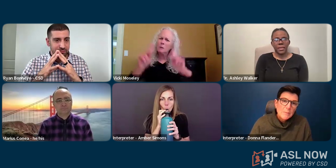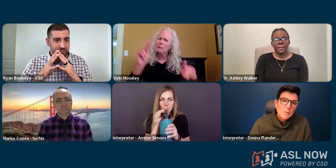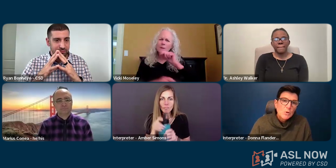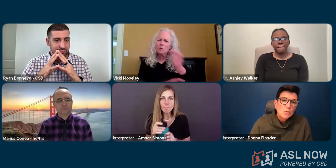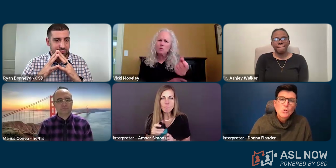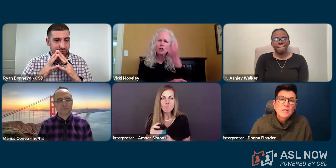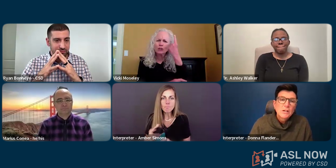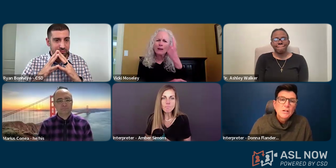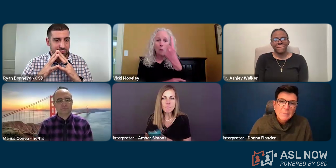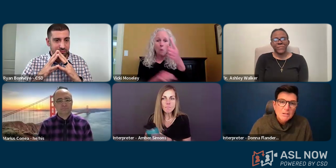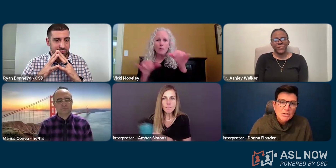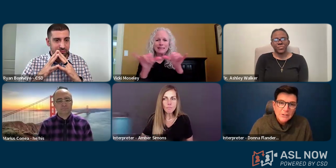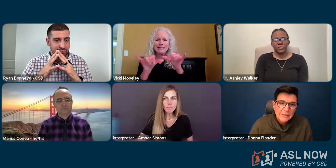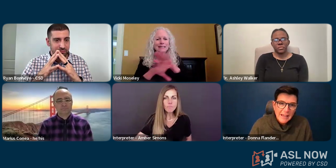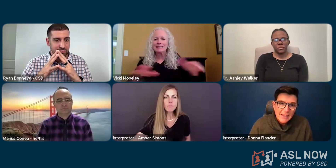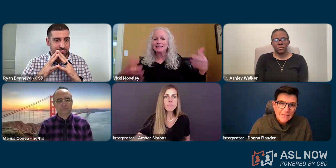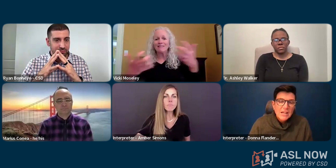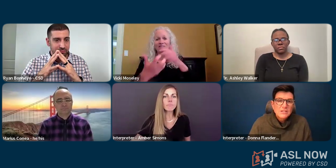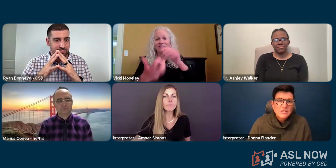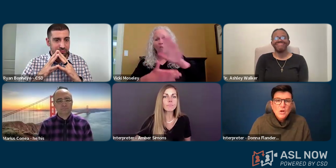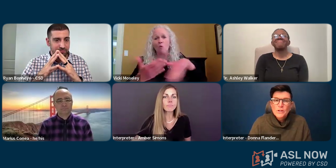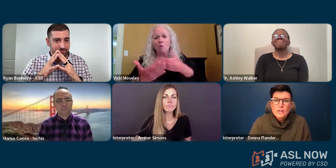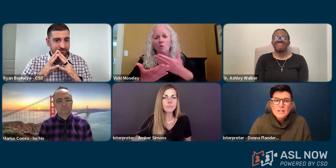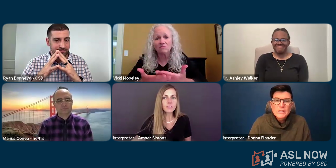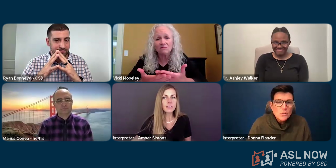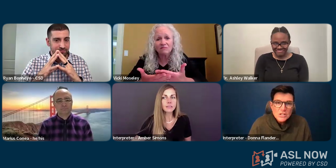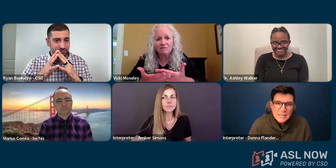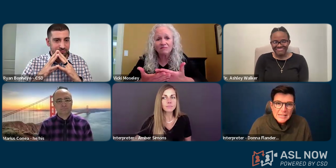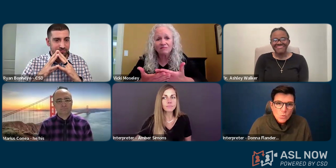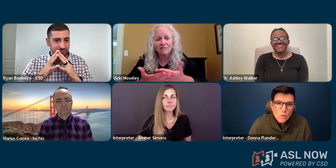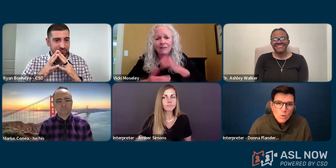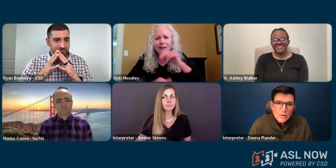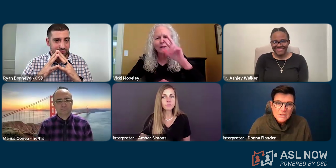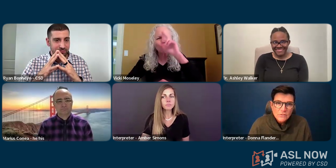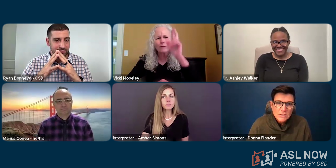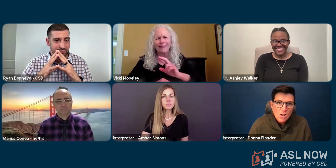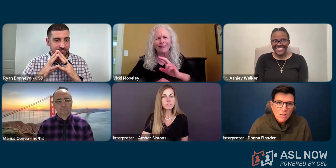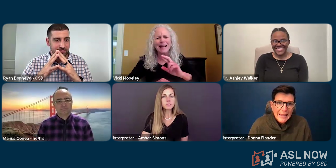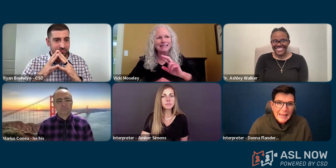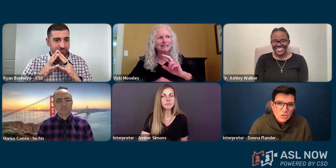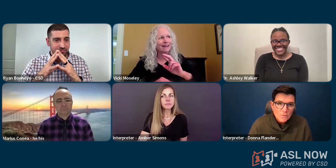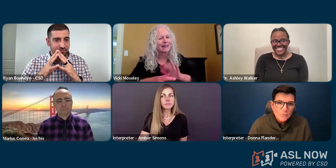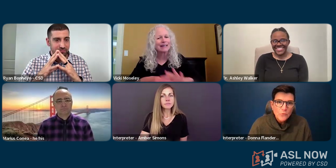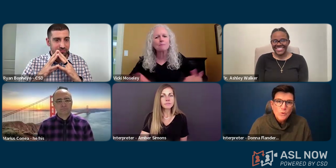who people who lose their hearing much later in life. And so there is no such thing as a one size fits all answer